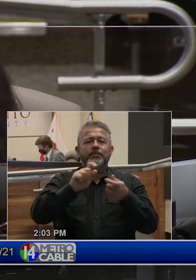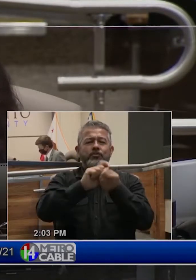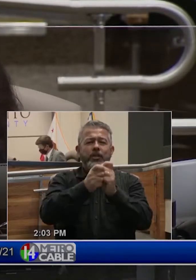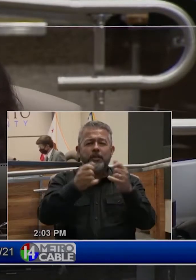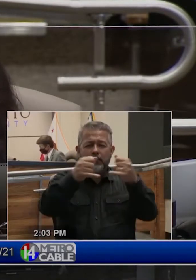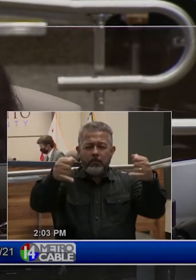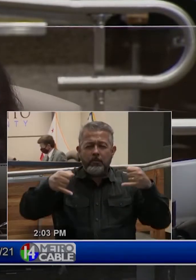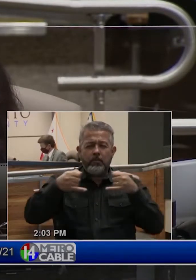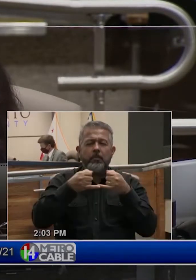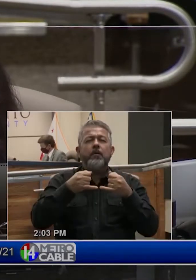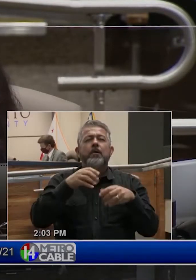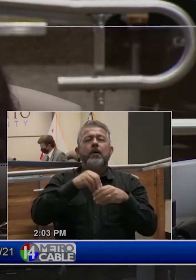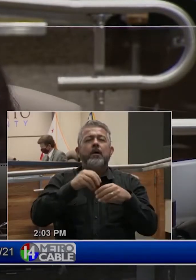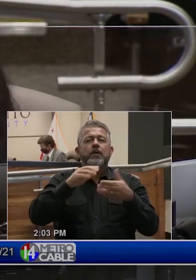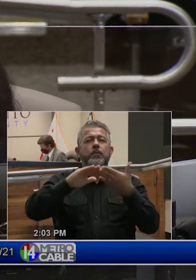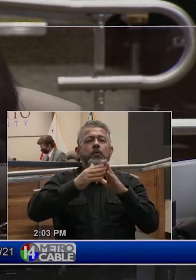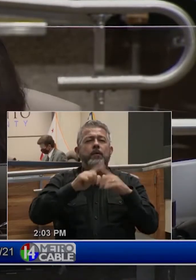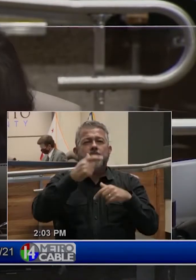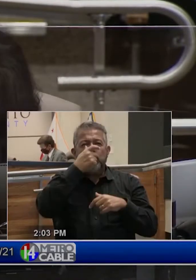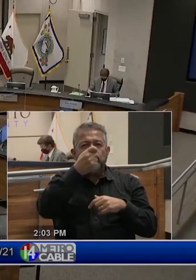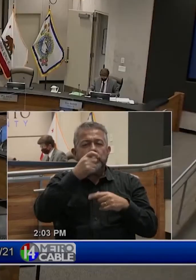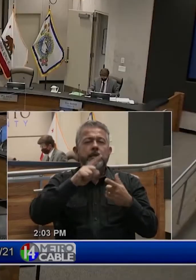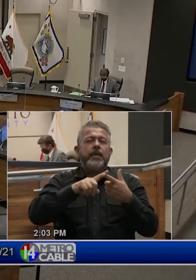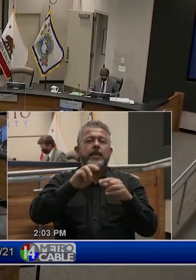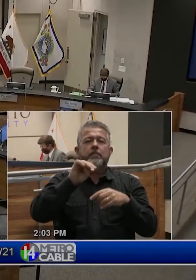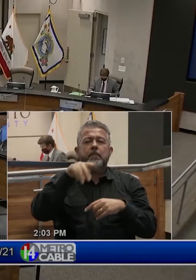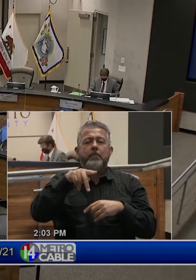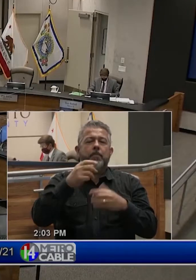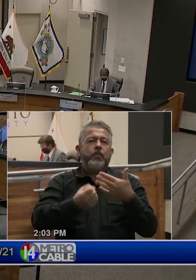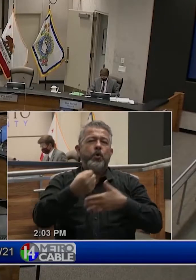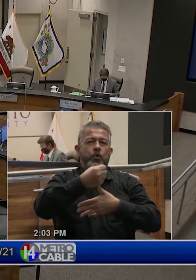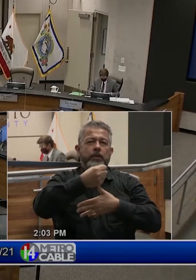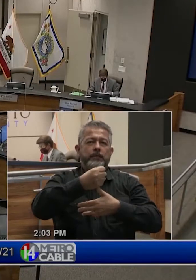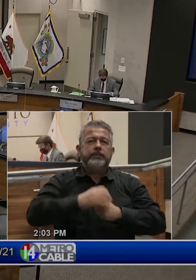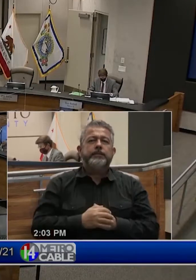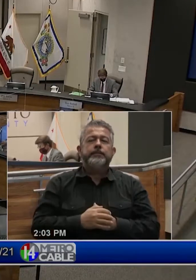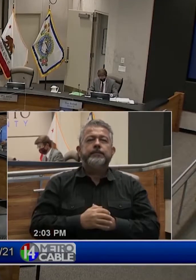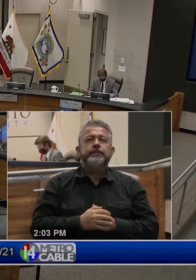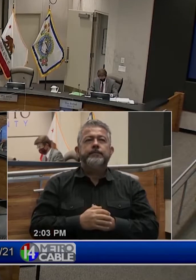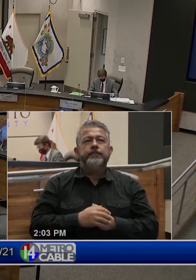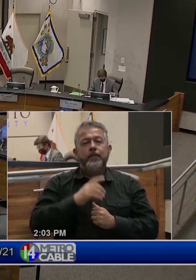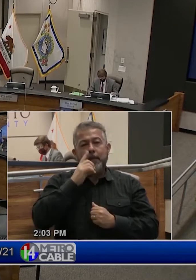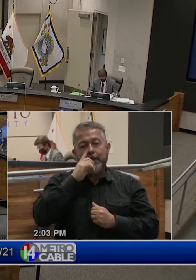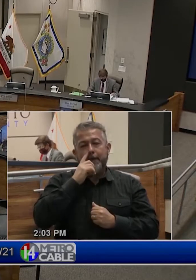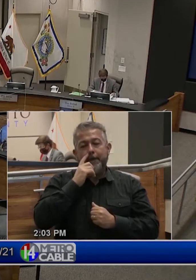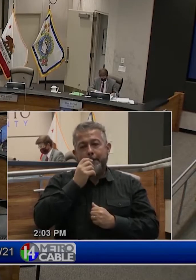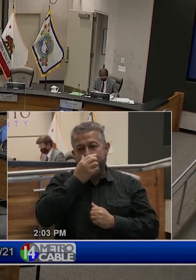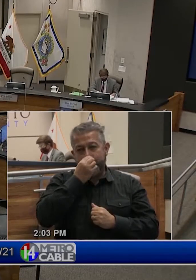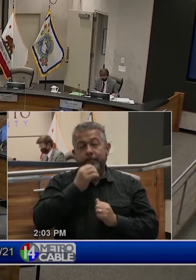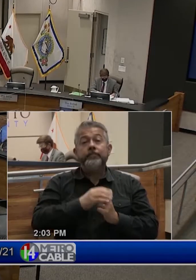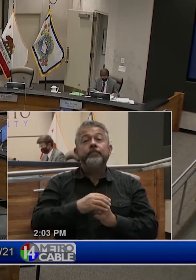REDISTRICTING PROCESS ON COMMUNITIES OF INTEREST AND COMMUNITIES OF INTEREST AND MAPPING PRIORITIES.